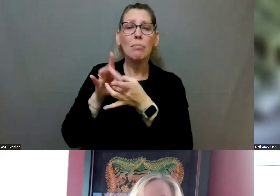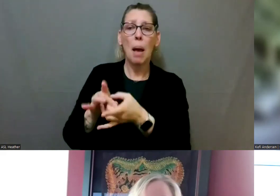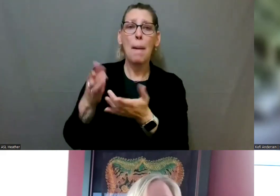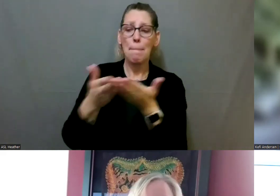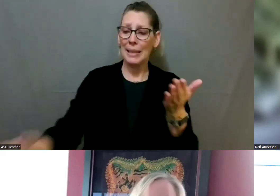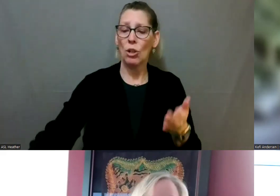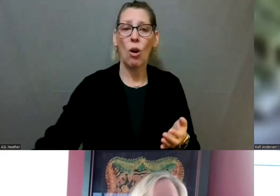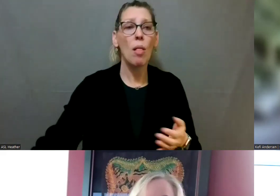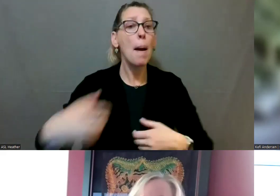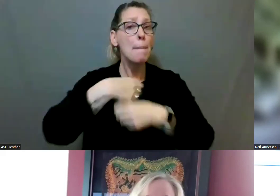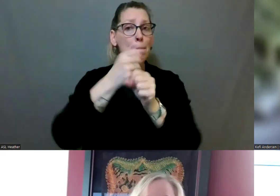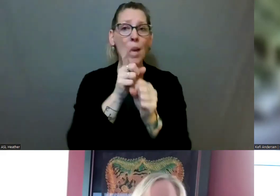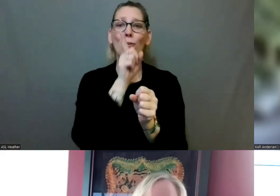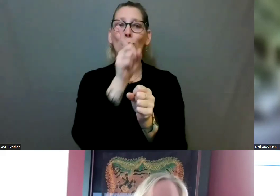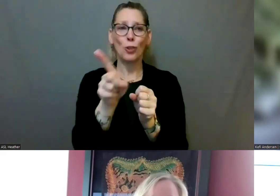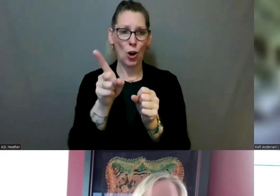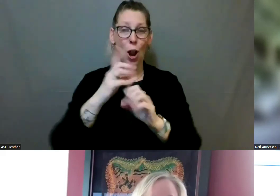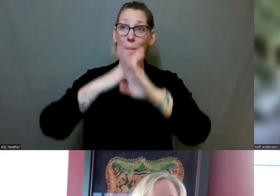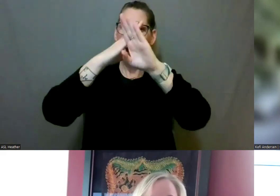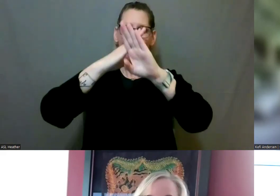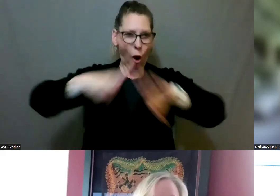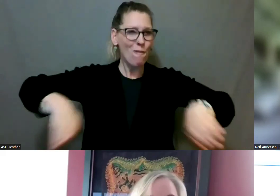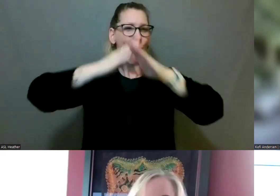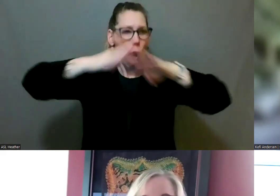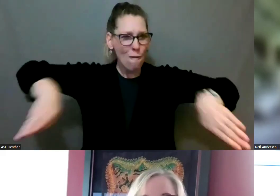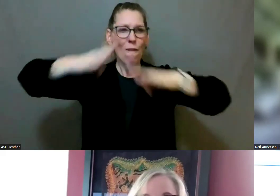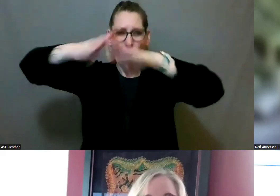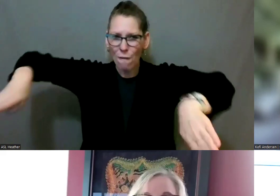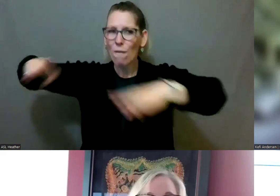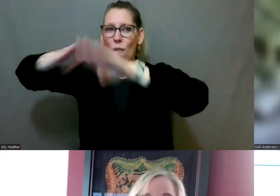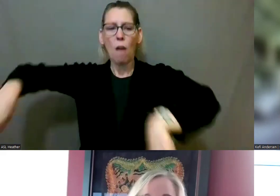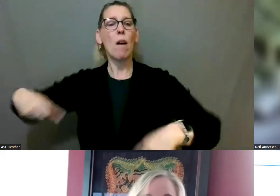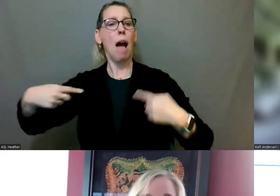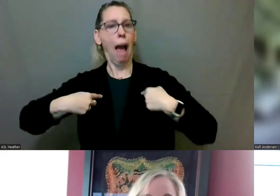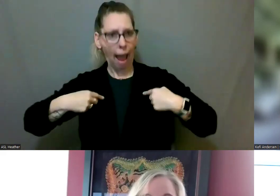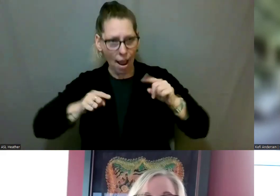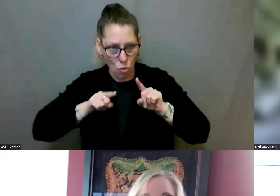sure you're removing all the barriers that I can just come to school on day one